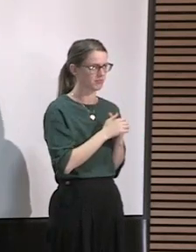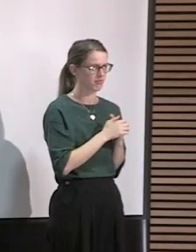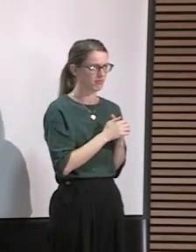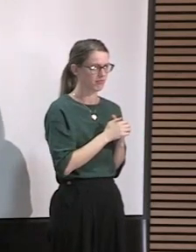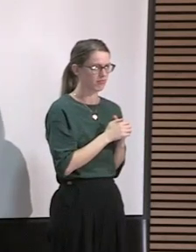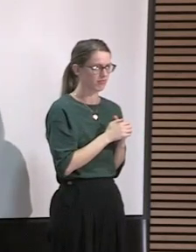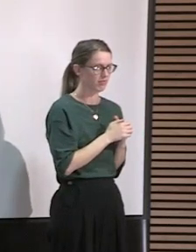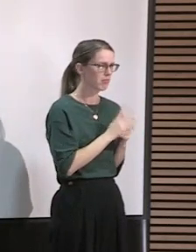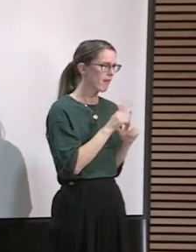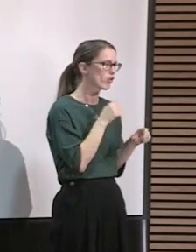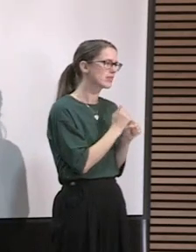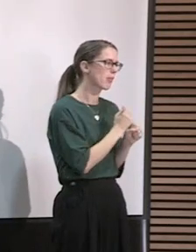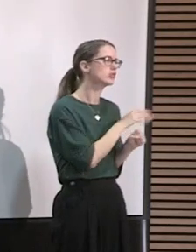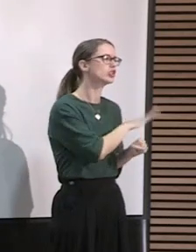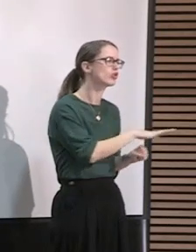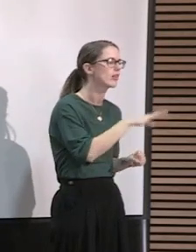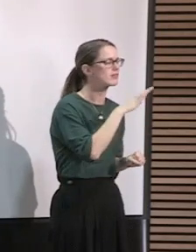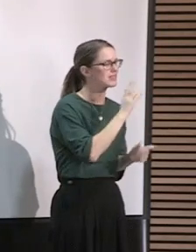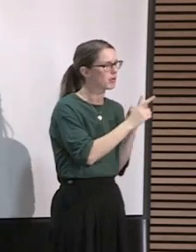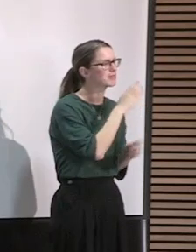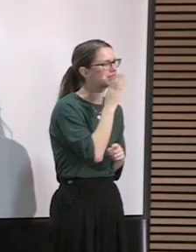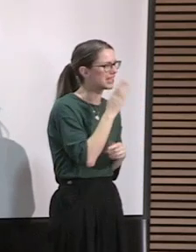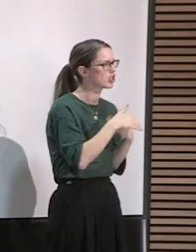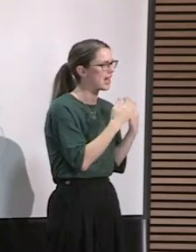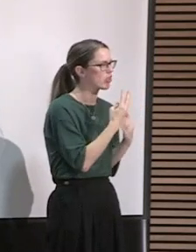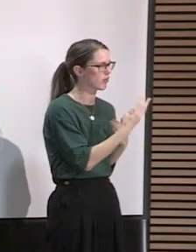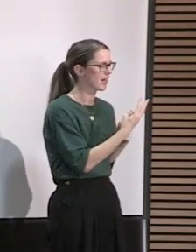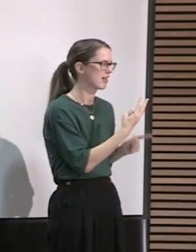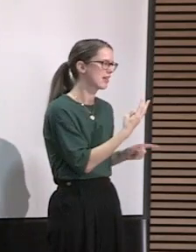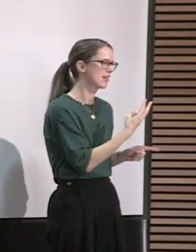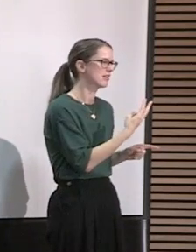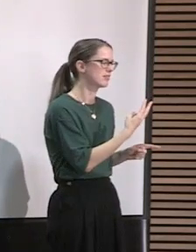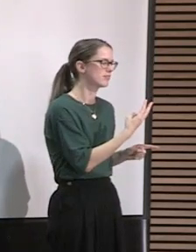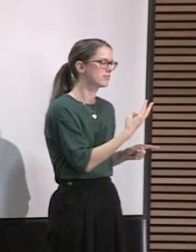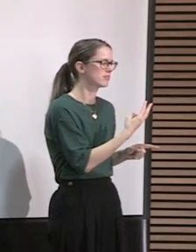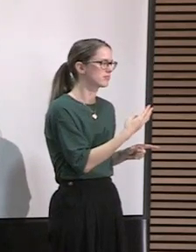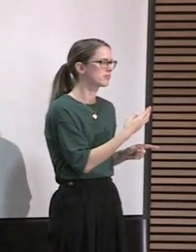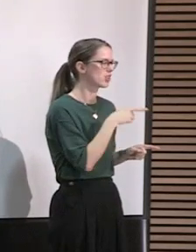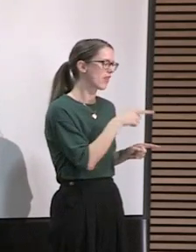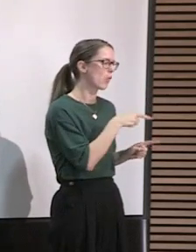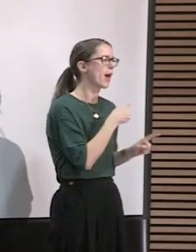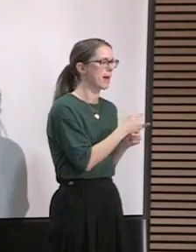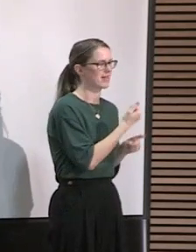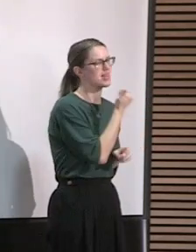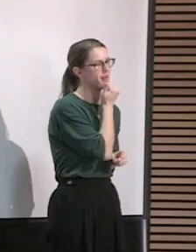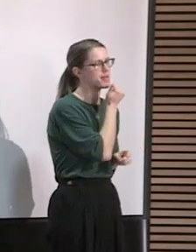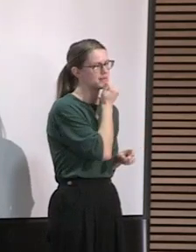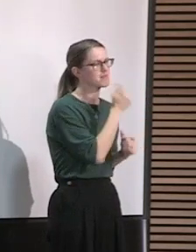majority of people are getting Day 3 tests. But as I said, we don't routinely test children